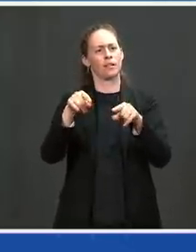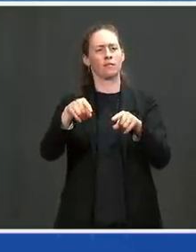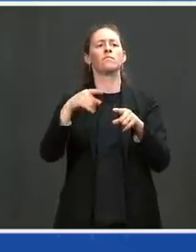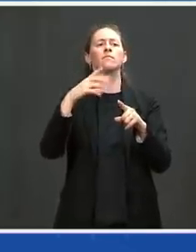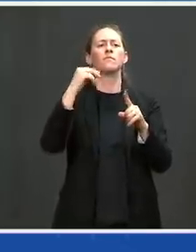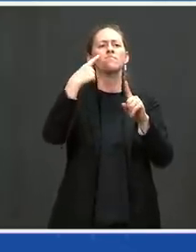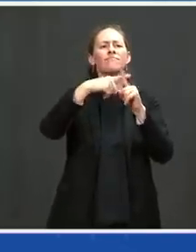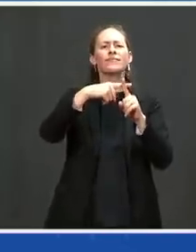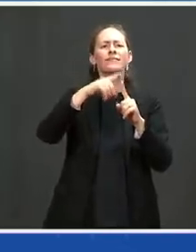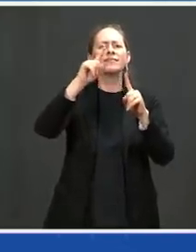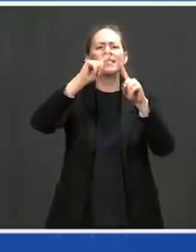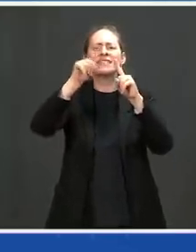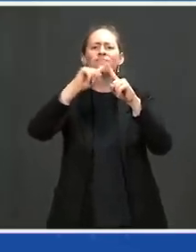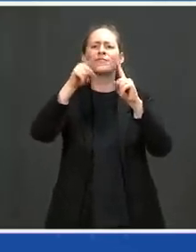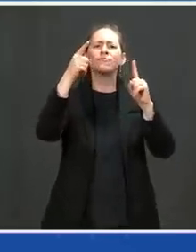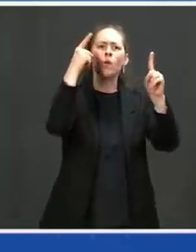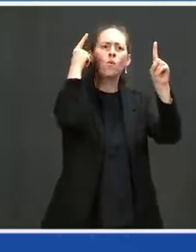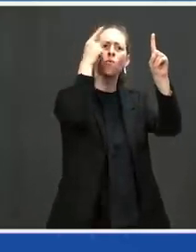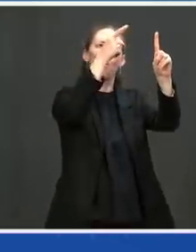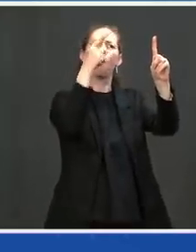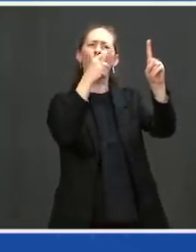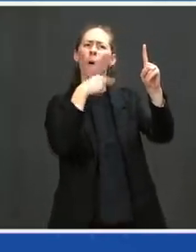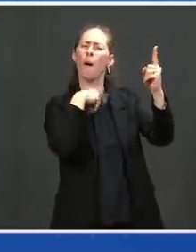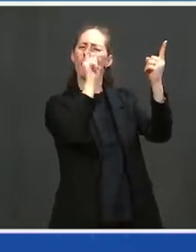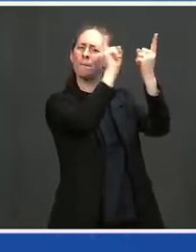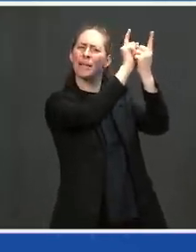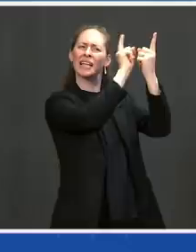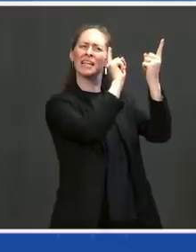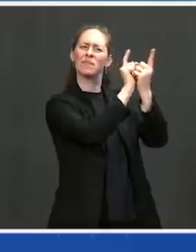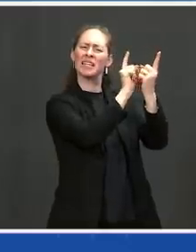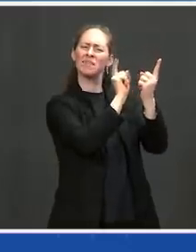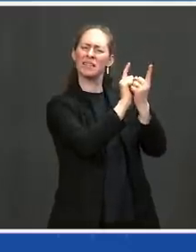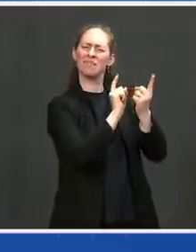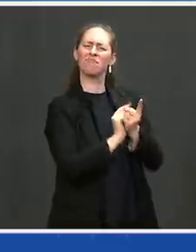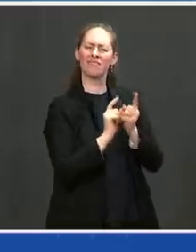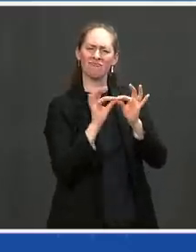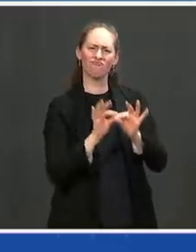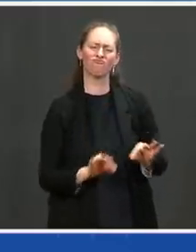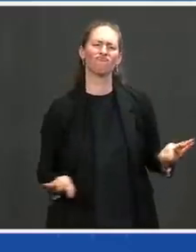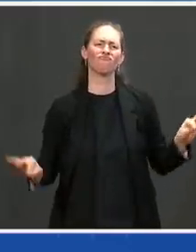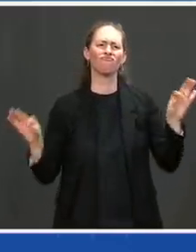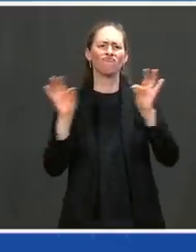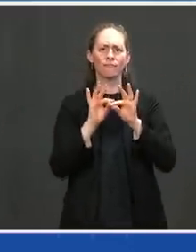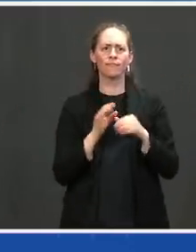Let me get here. Okay, Cecilia Vega.